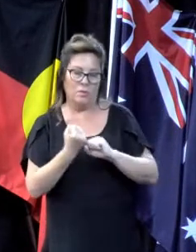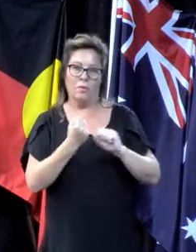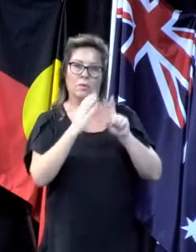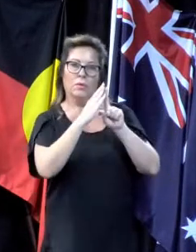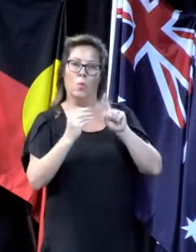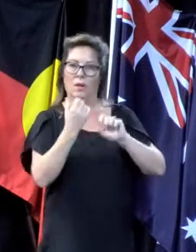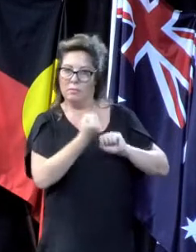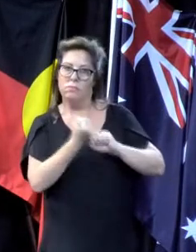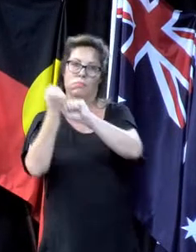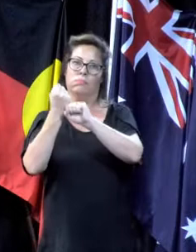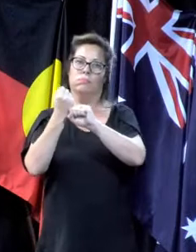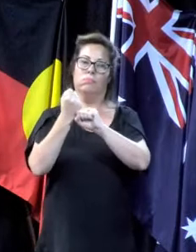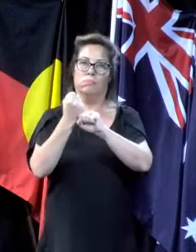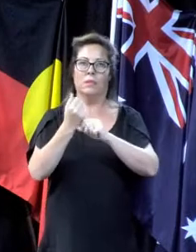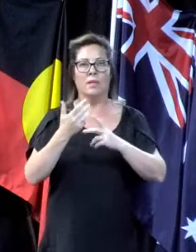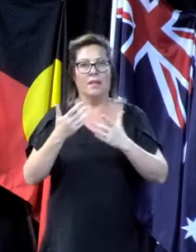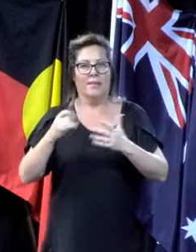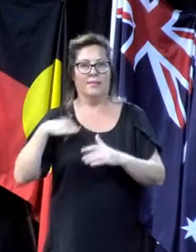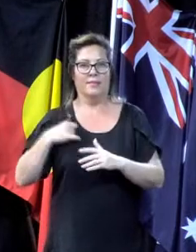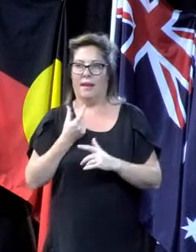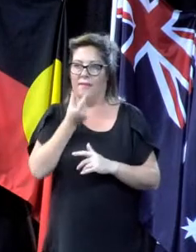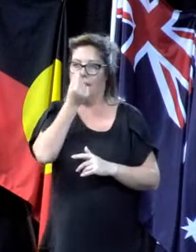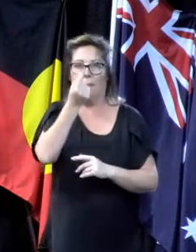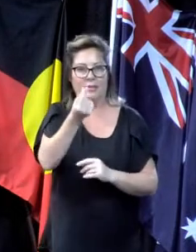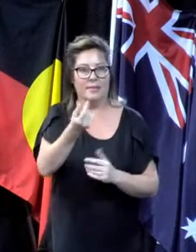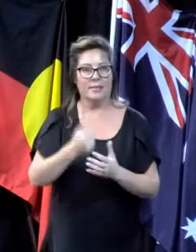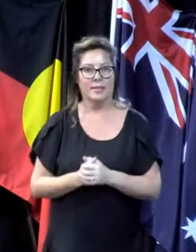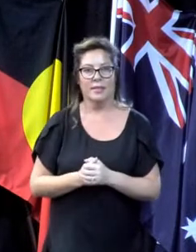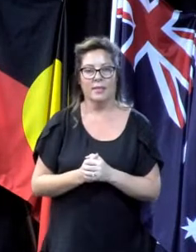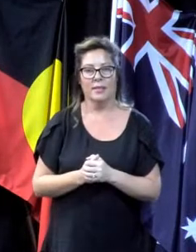and capacity of staff in catering for students,